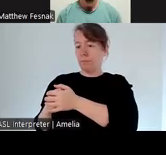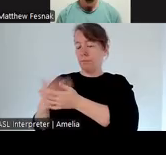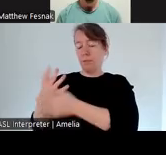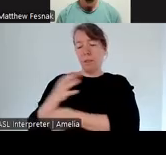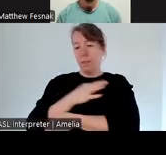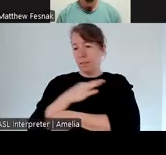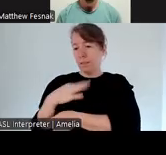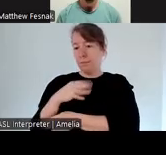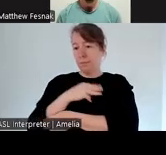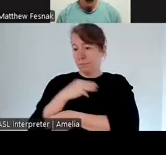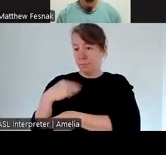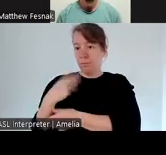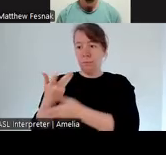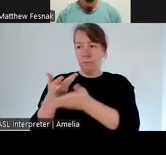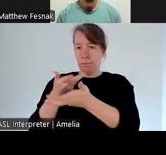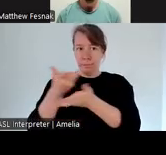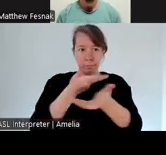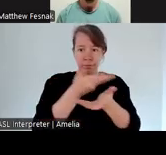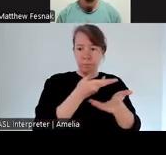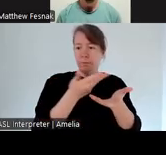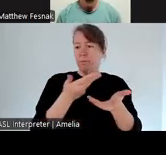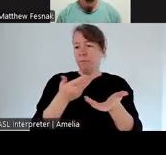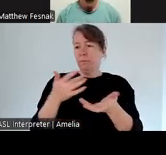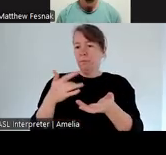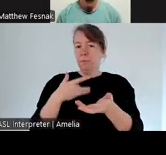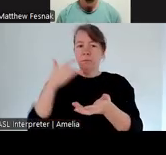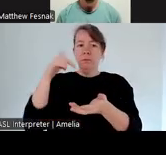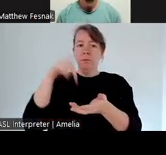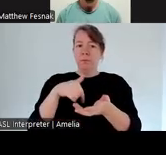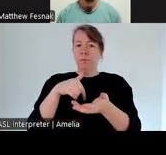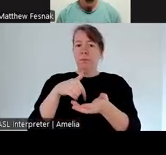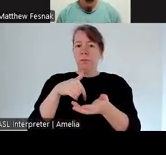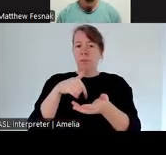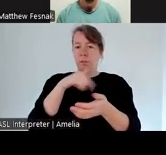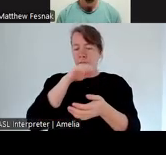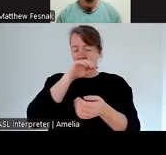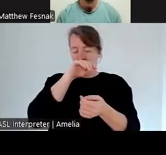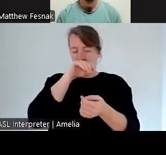So I feel like this was something that I was, well, something that I am